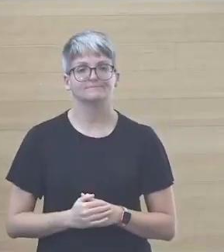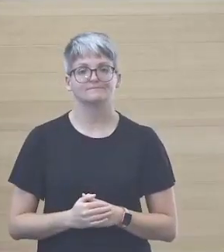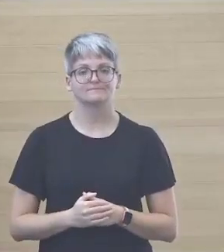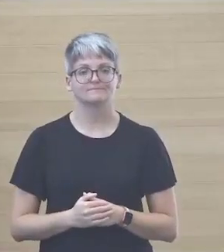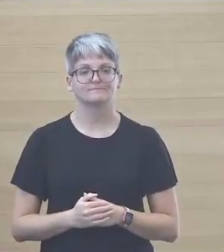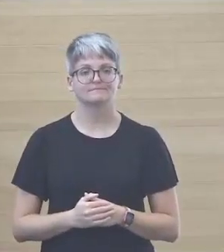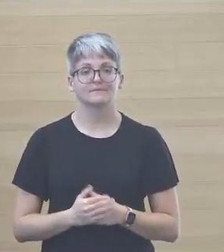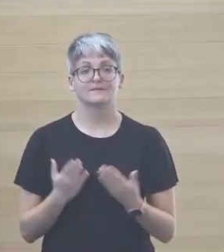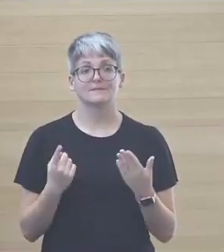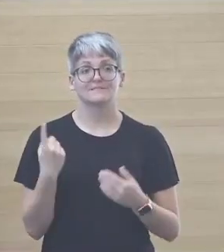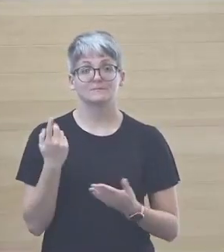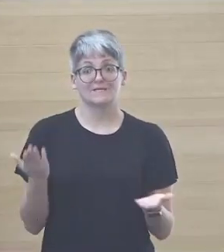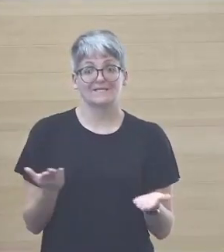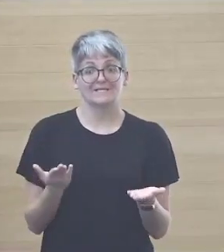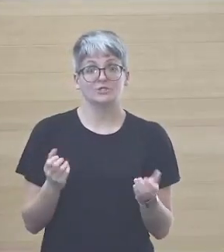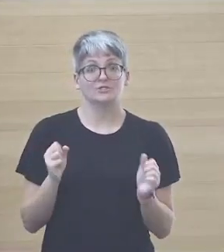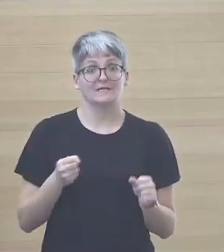around with a microphone.